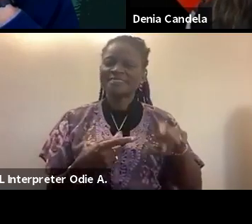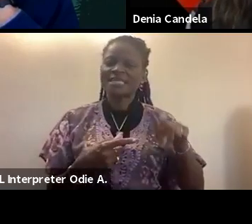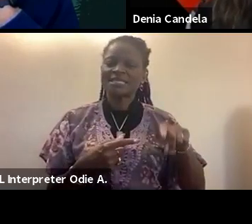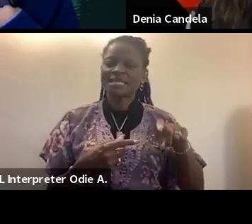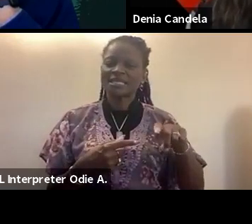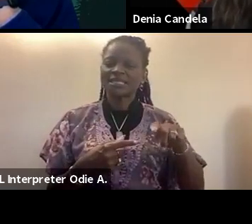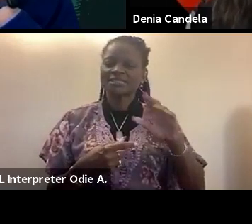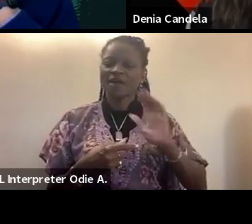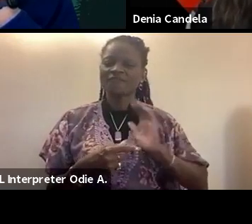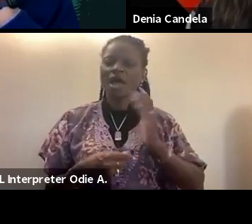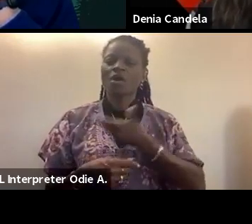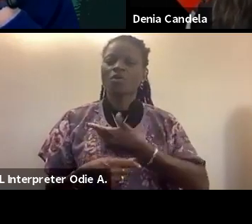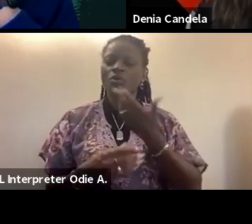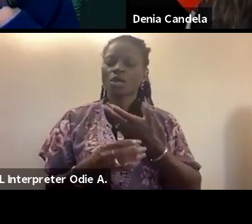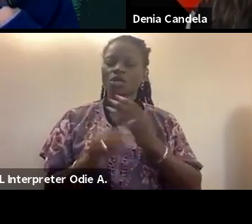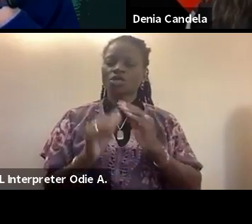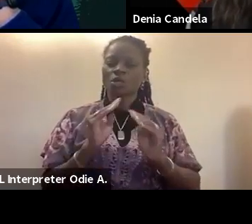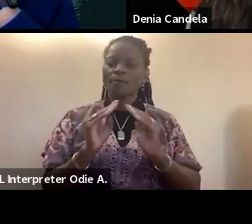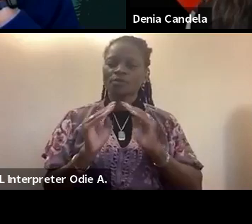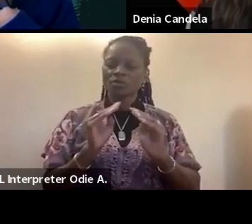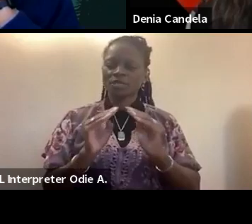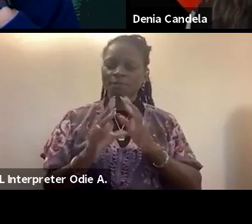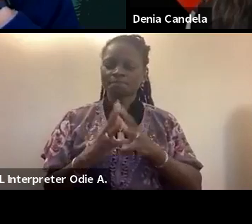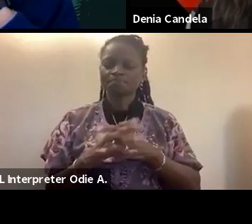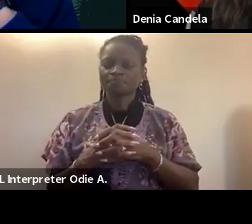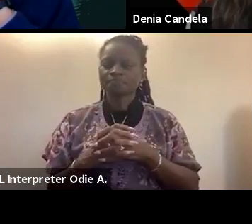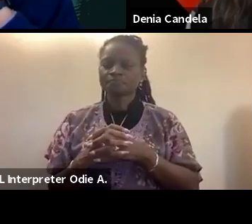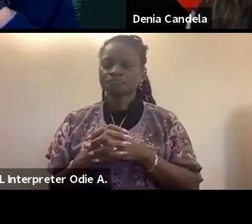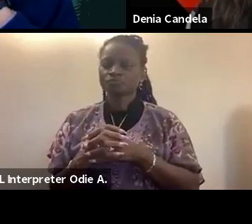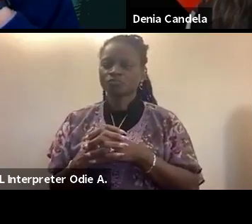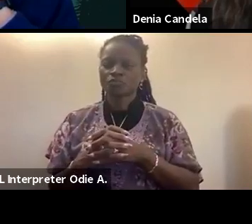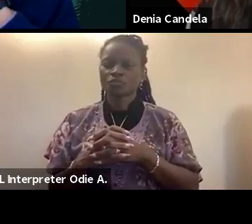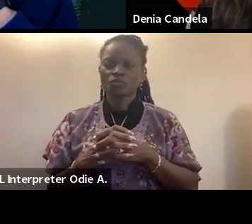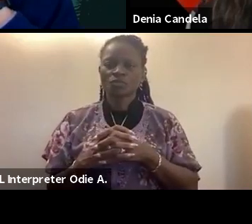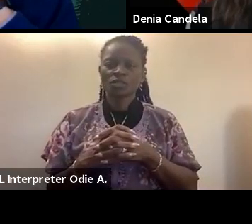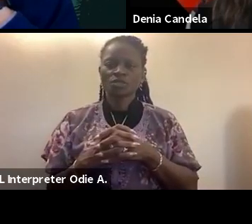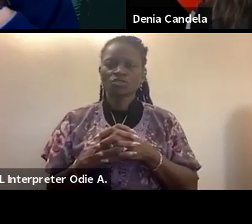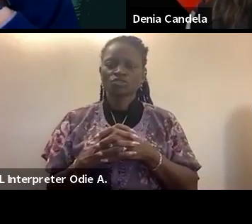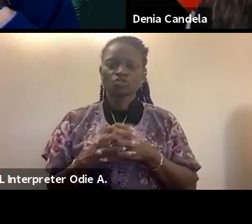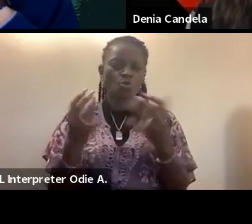of our branches or arms that we currently are holding at LSP is a team